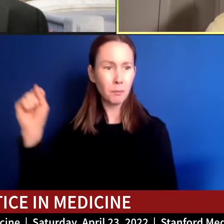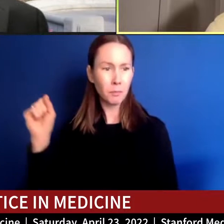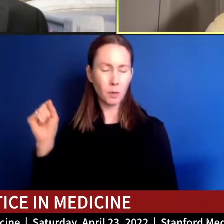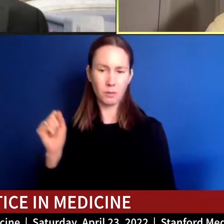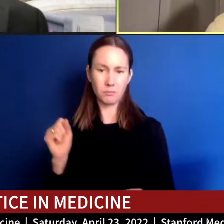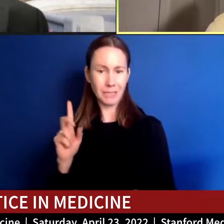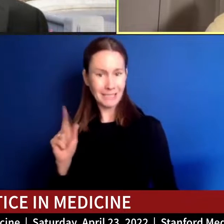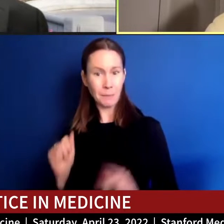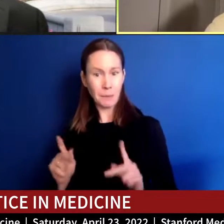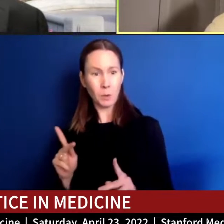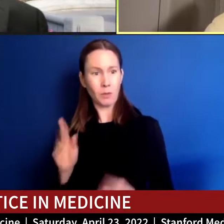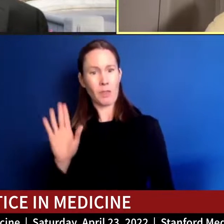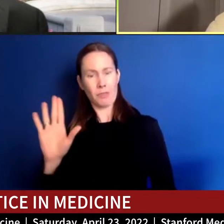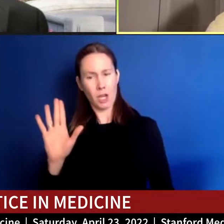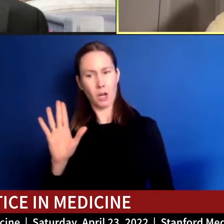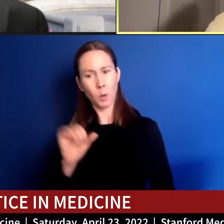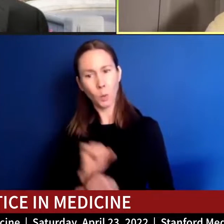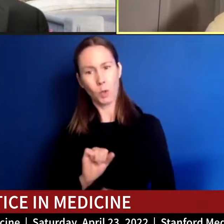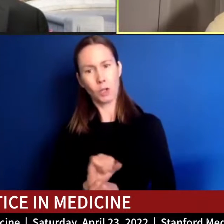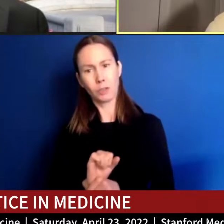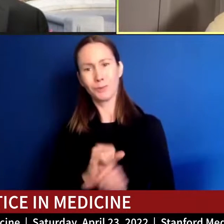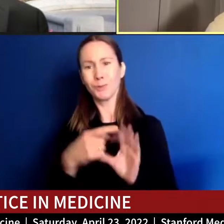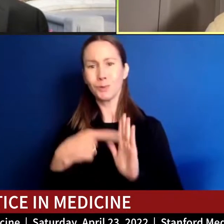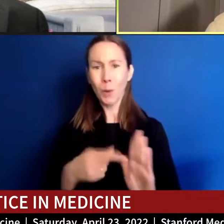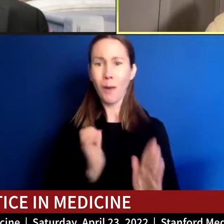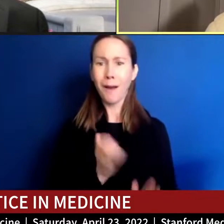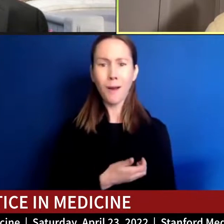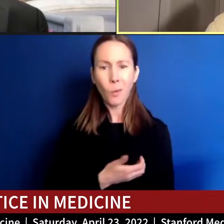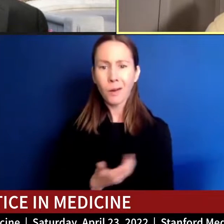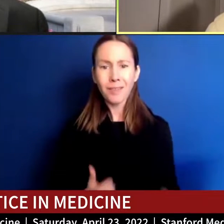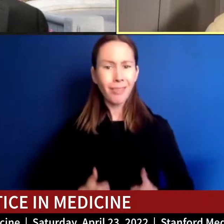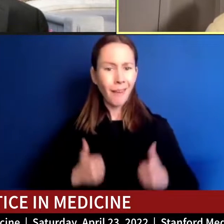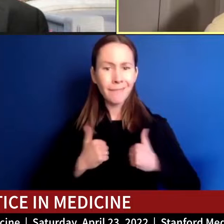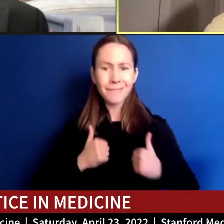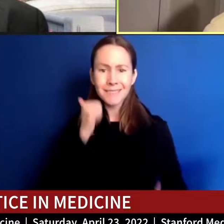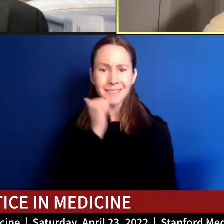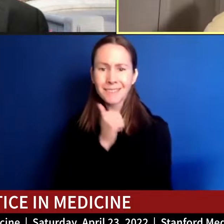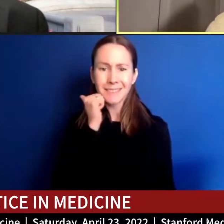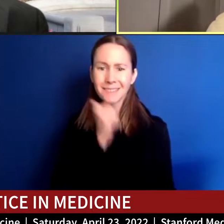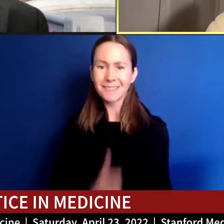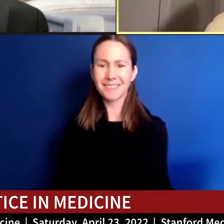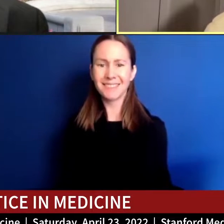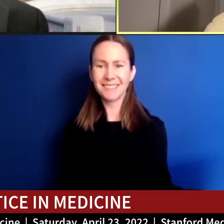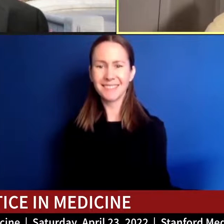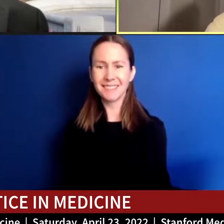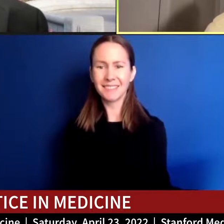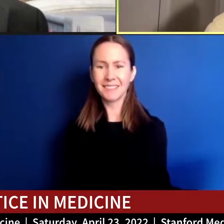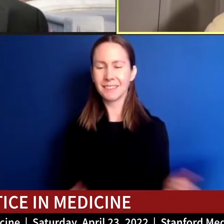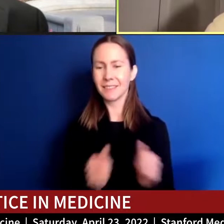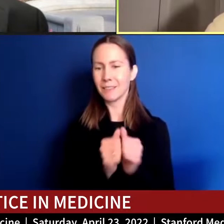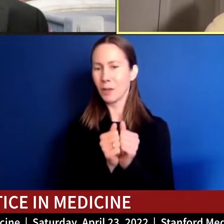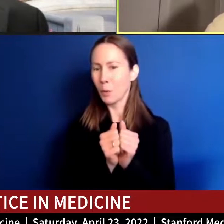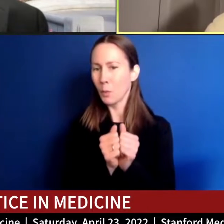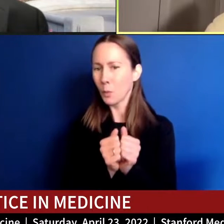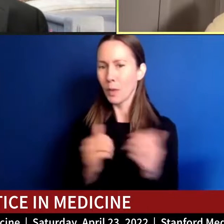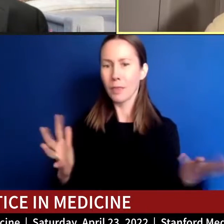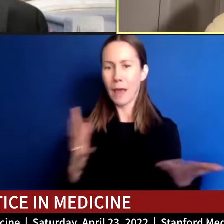to just show our everyday lives without explanation, or without apology. That